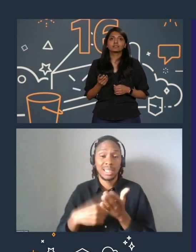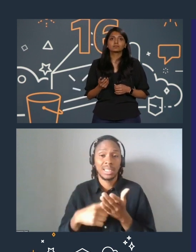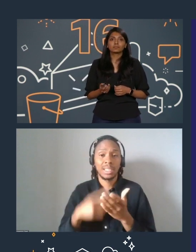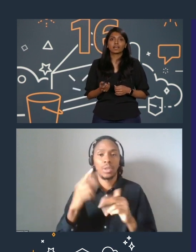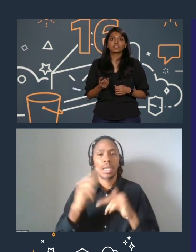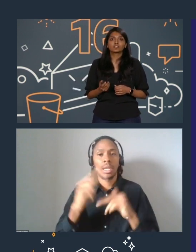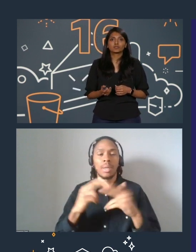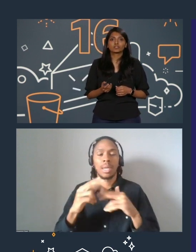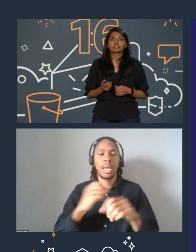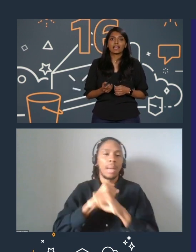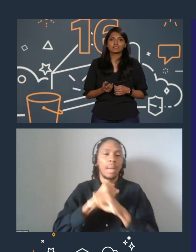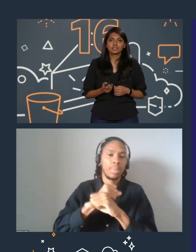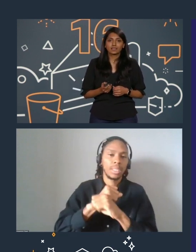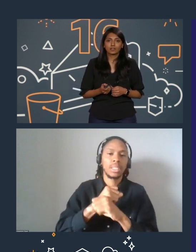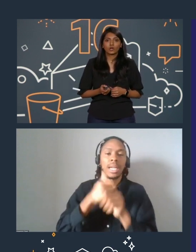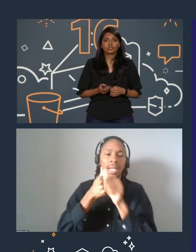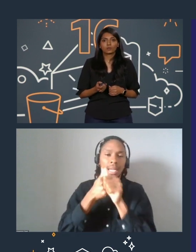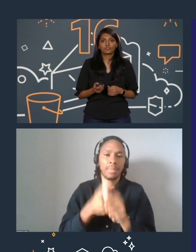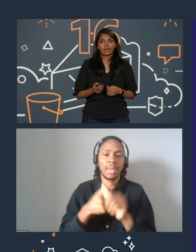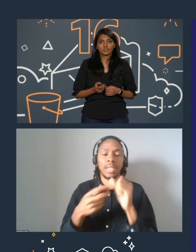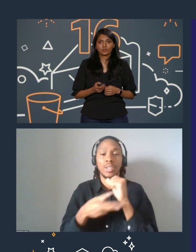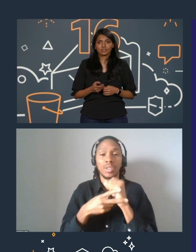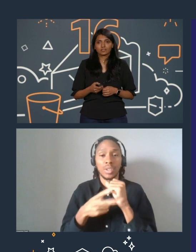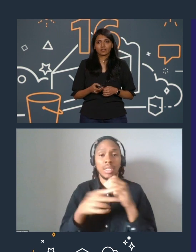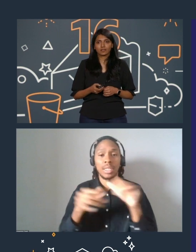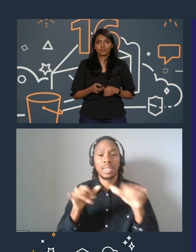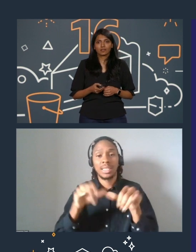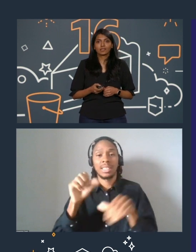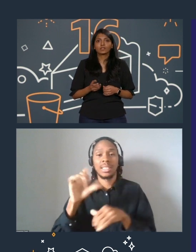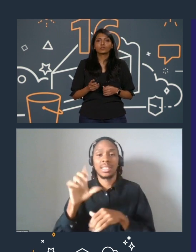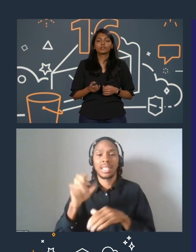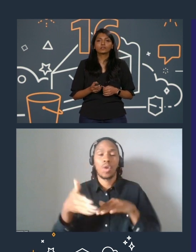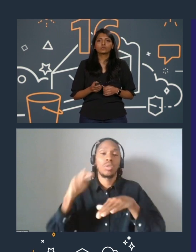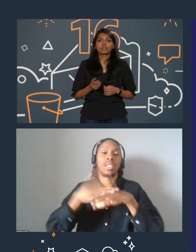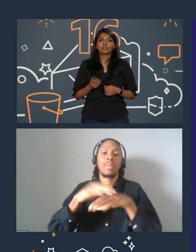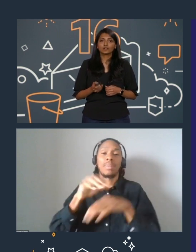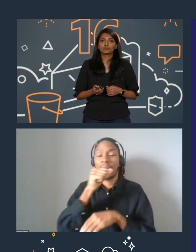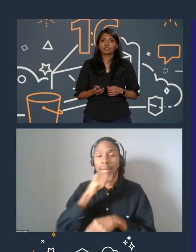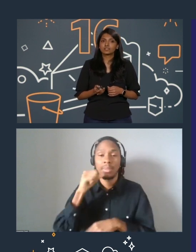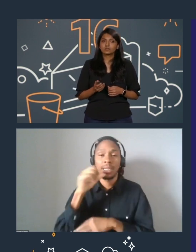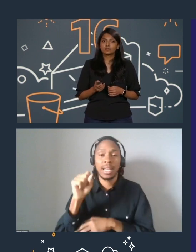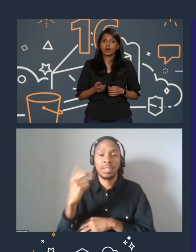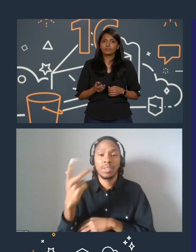and compliant storage at scale on top of Amazon S3. You can use our new checksum offerings